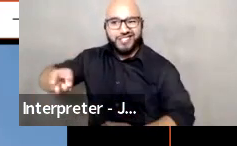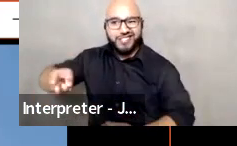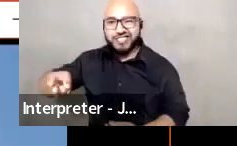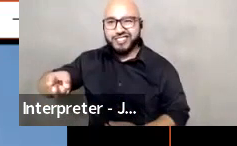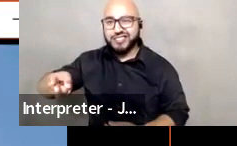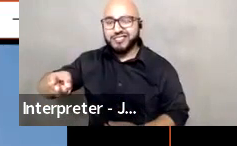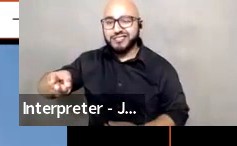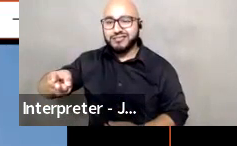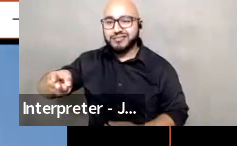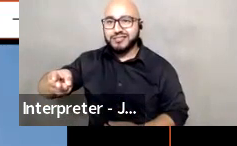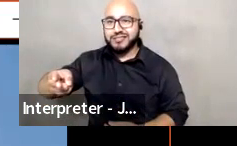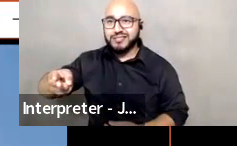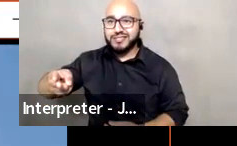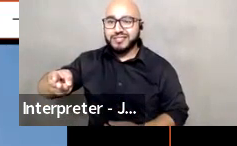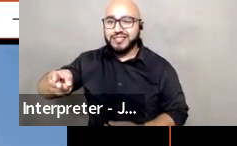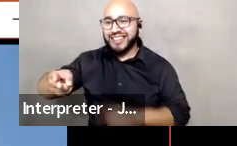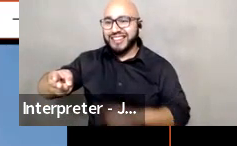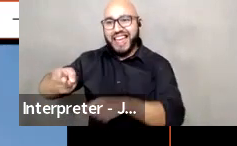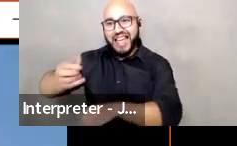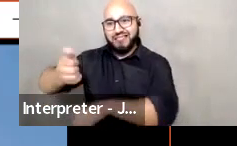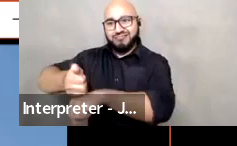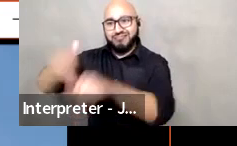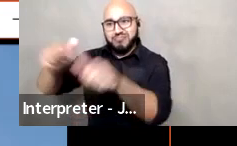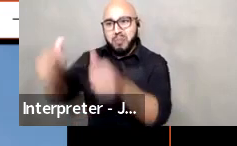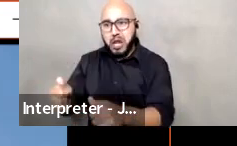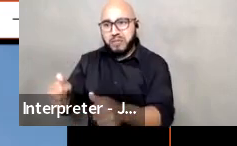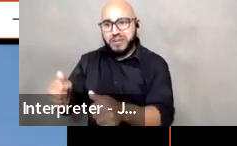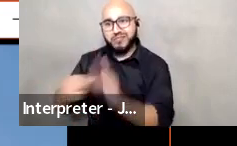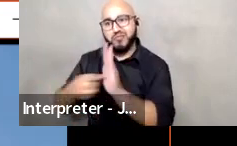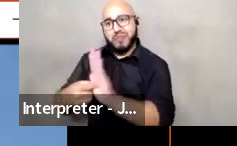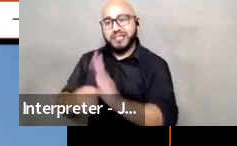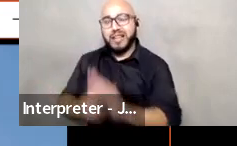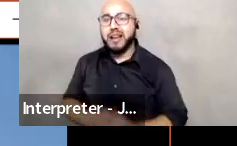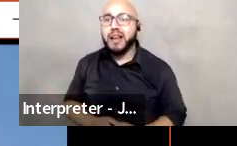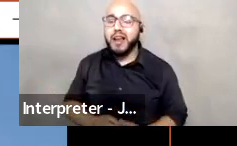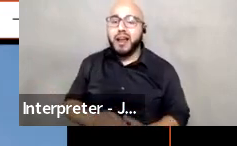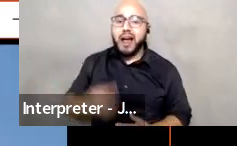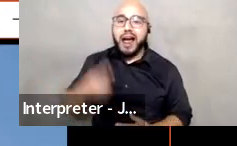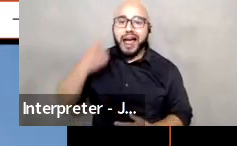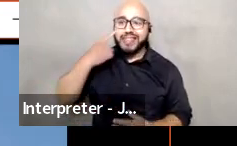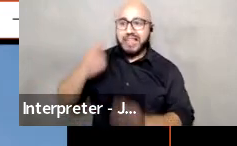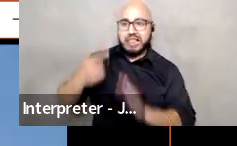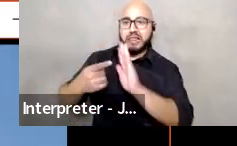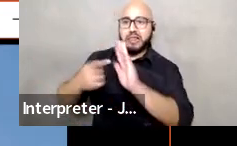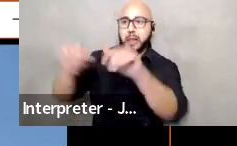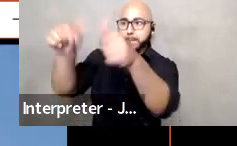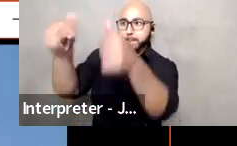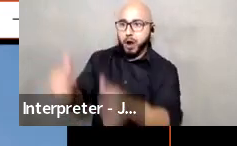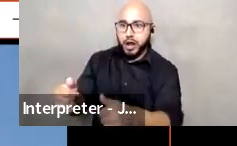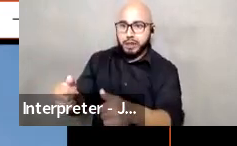Which these monuments are. And I think these monuments are much more. Intended.